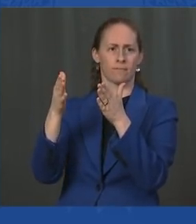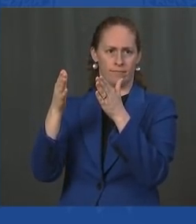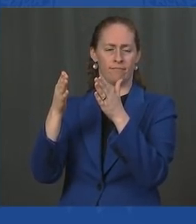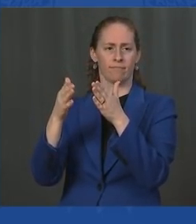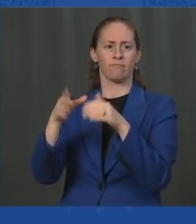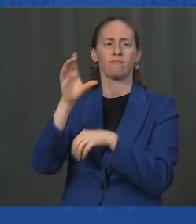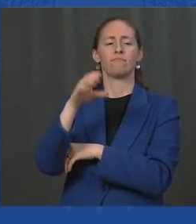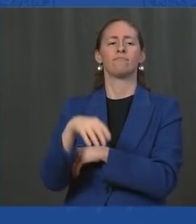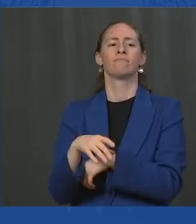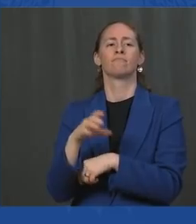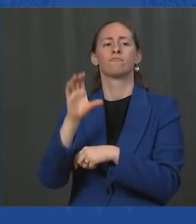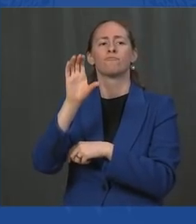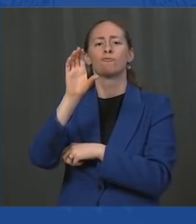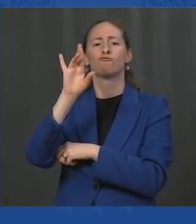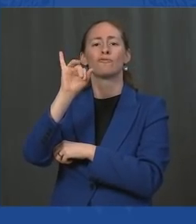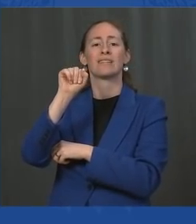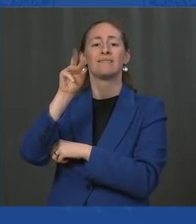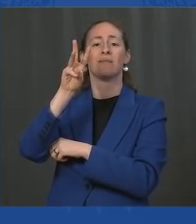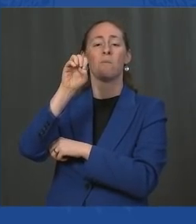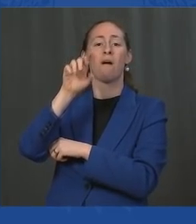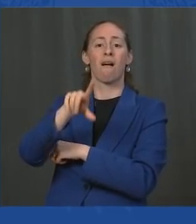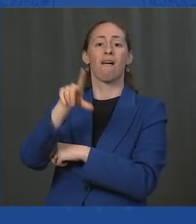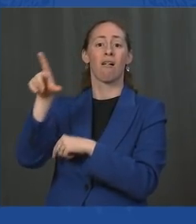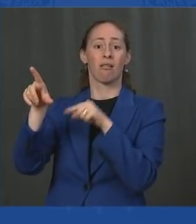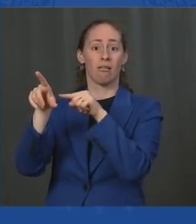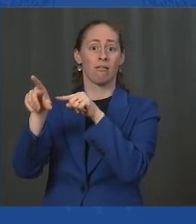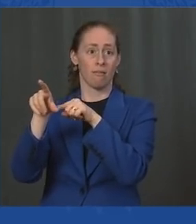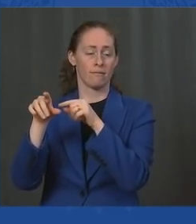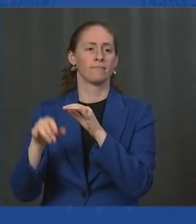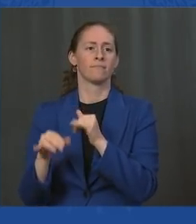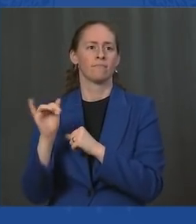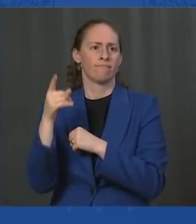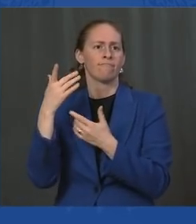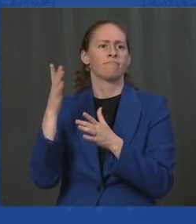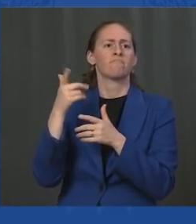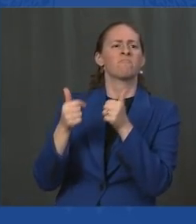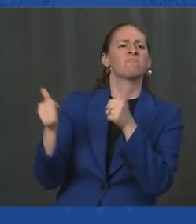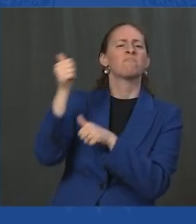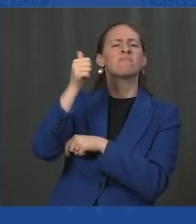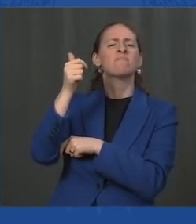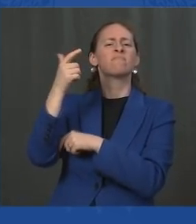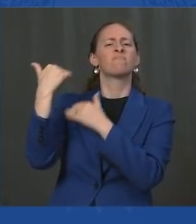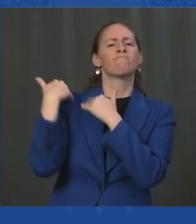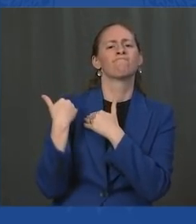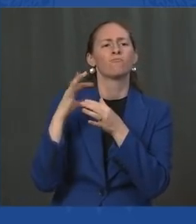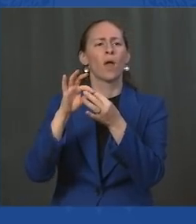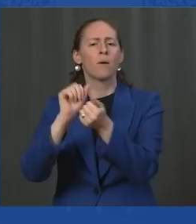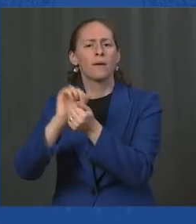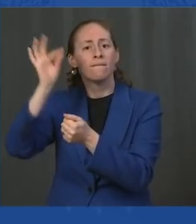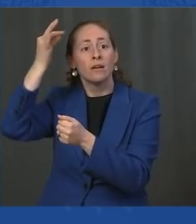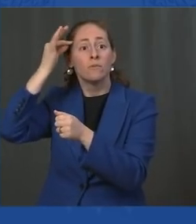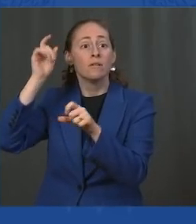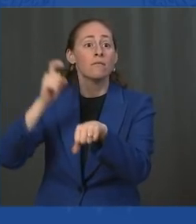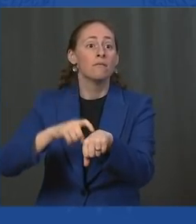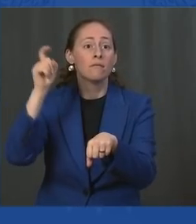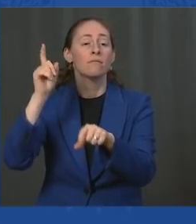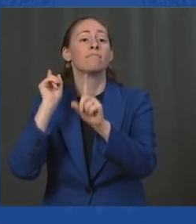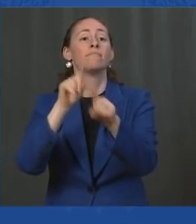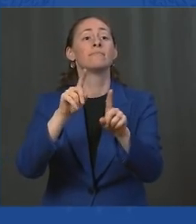was the chief federal response officer after Superstorm Sandy in 2012. She knows what to do.